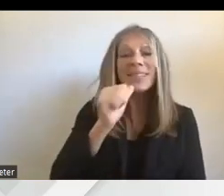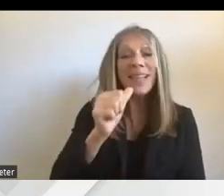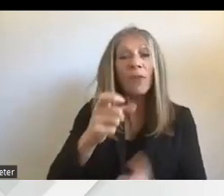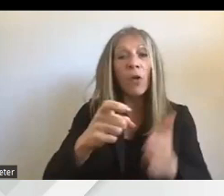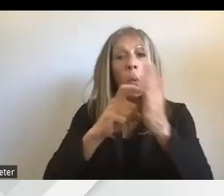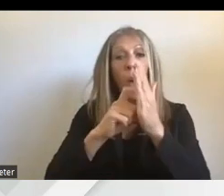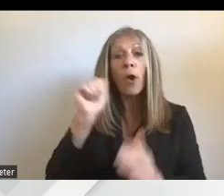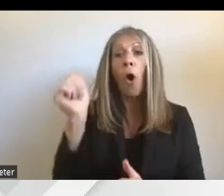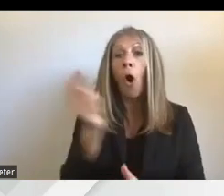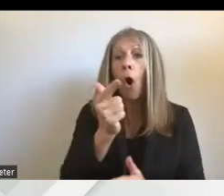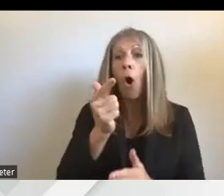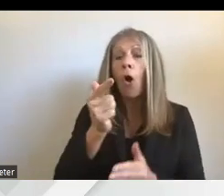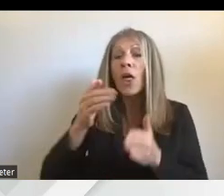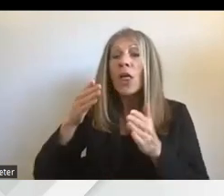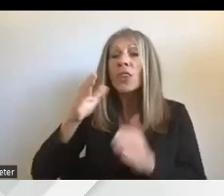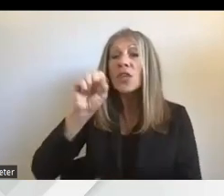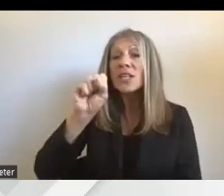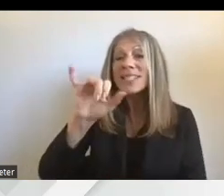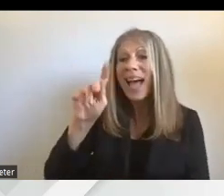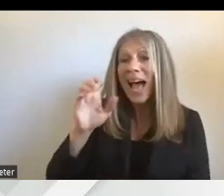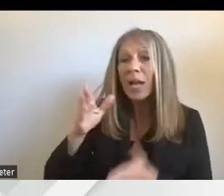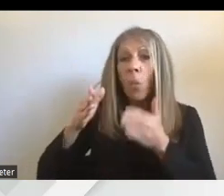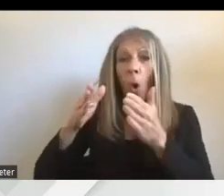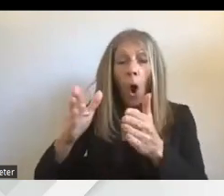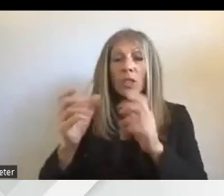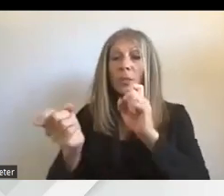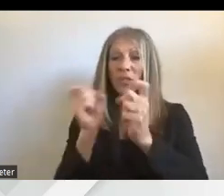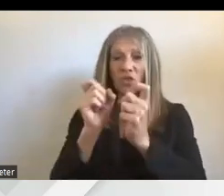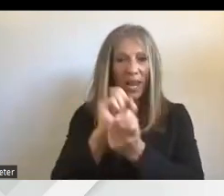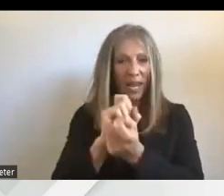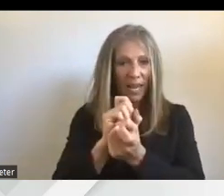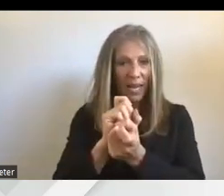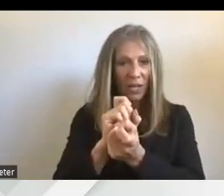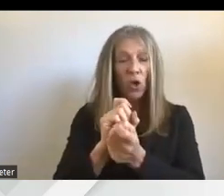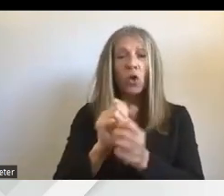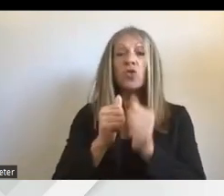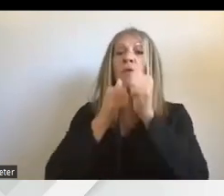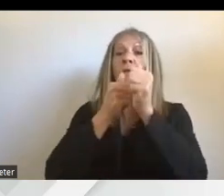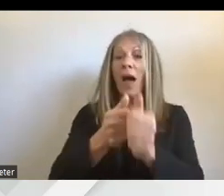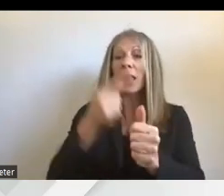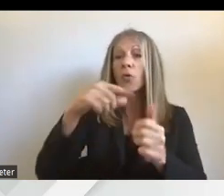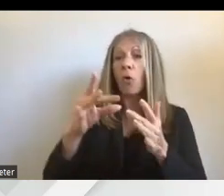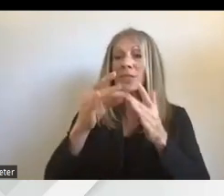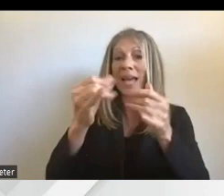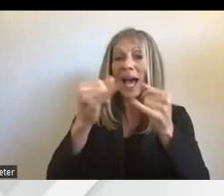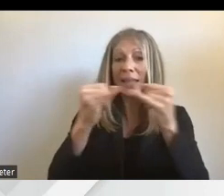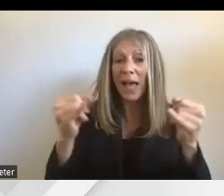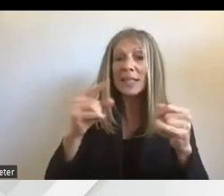sidewalk along the block to be reconstructed to compliance with these guidelines, but it does